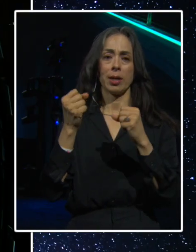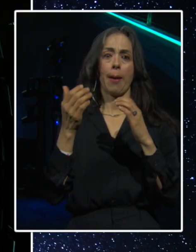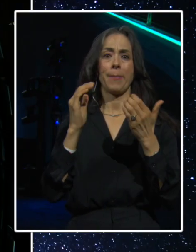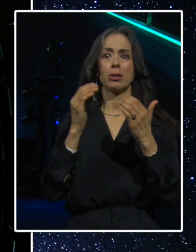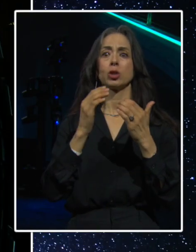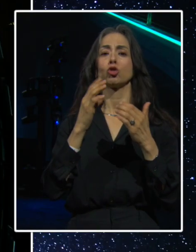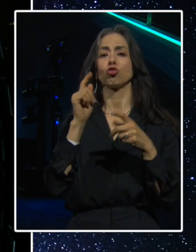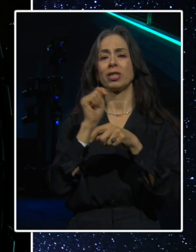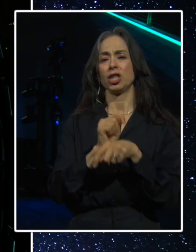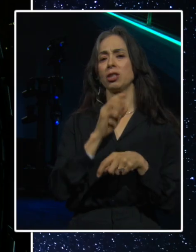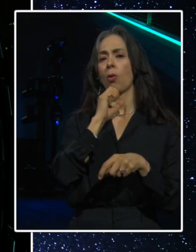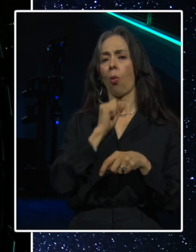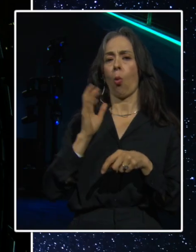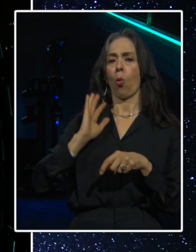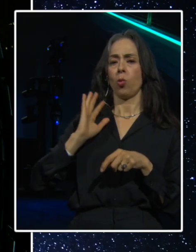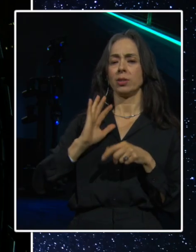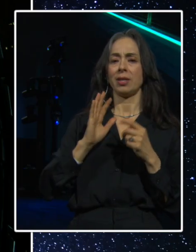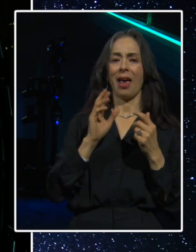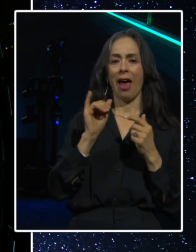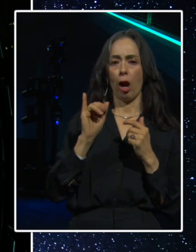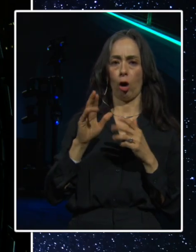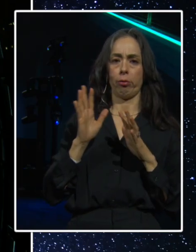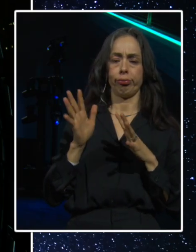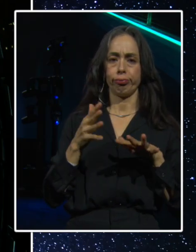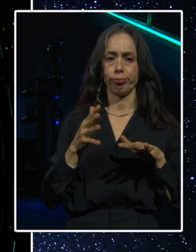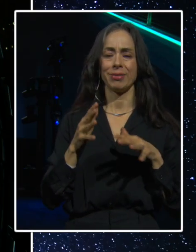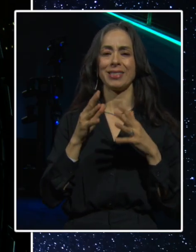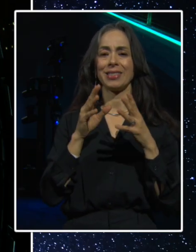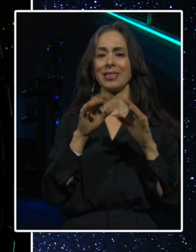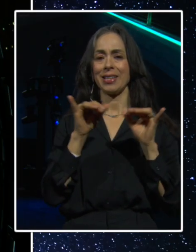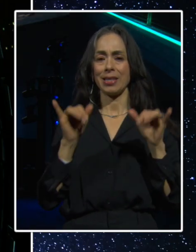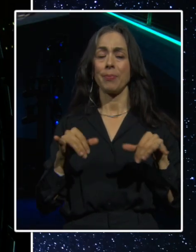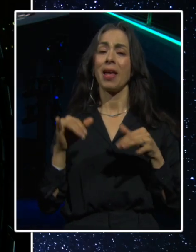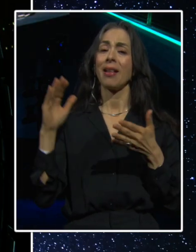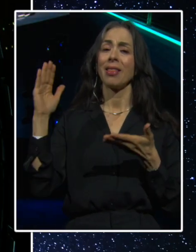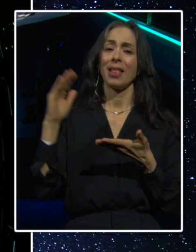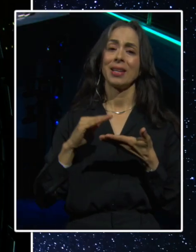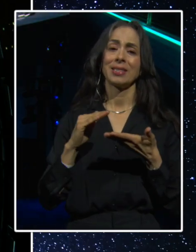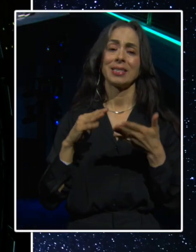compared to traditional air-cooled systems and require far less space.